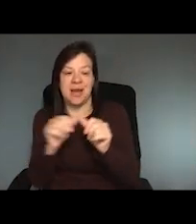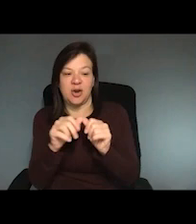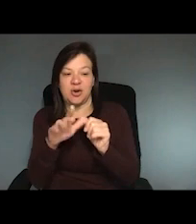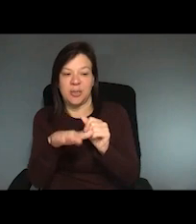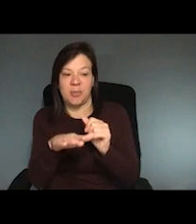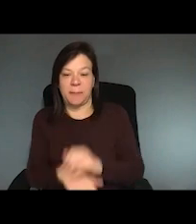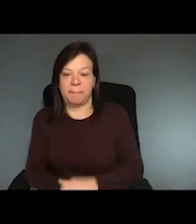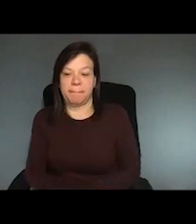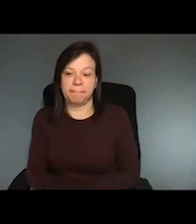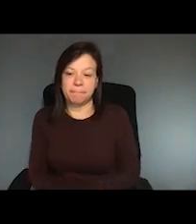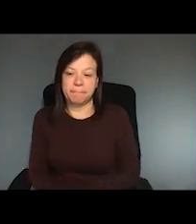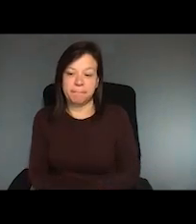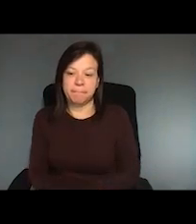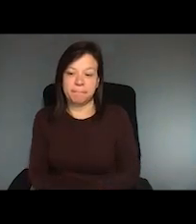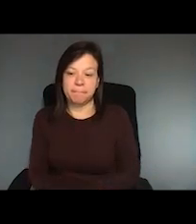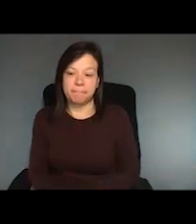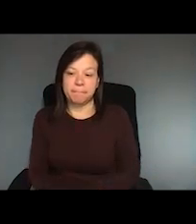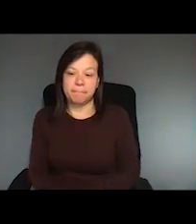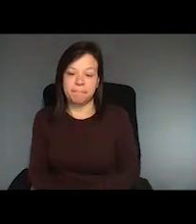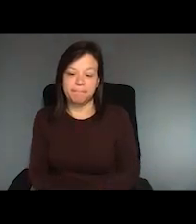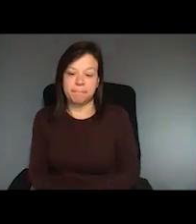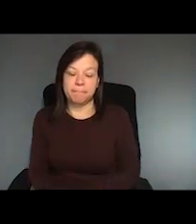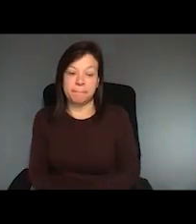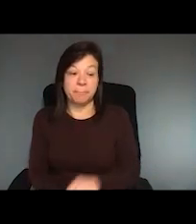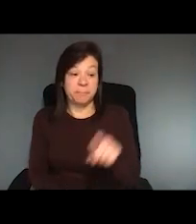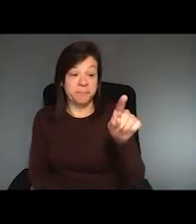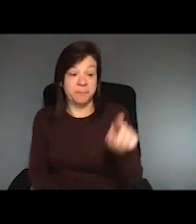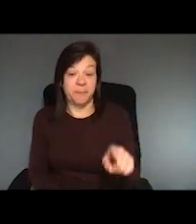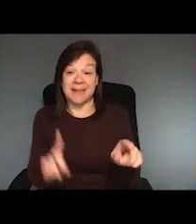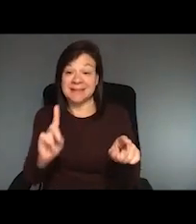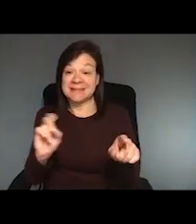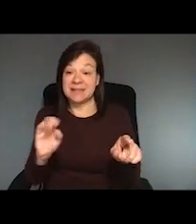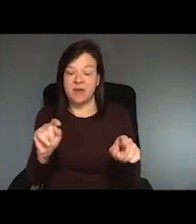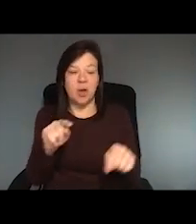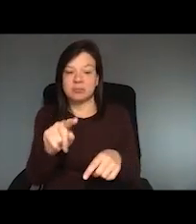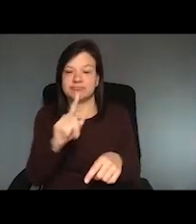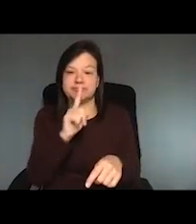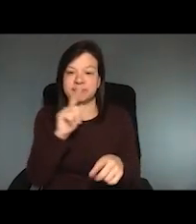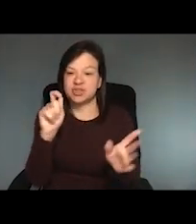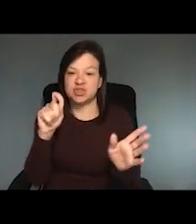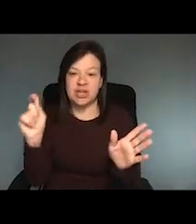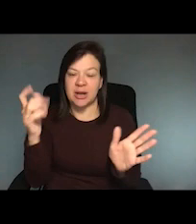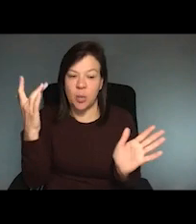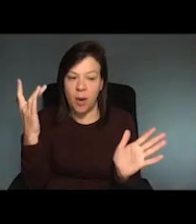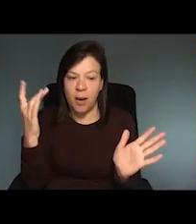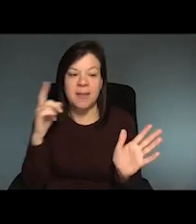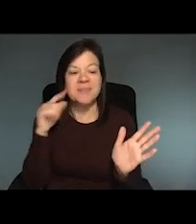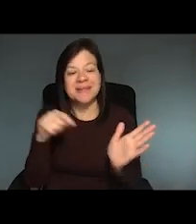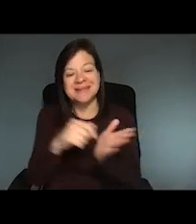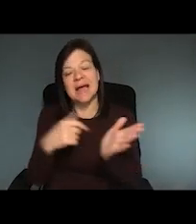SO, YOU CAN SEE HERE BY DEFAULT, THIS IS NOT CHECKED. IT IS ONLY CHECKED BECAUSE THIS IS WHAT WE DID IN OUR